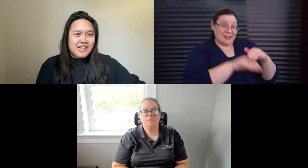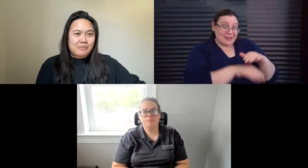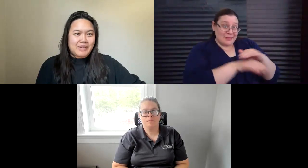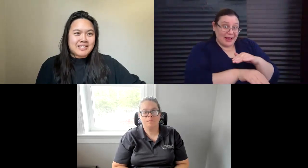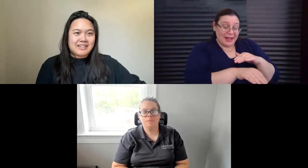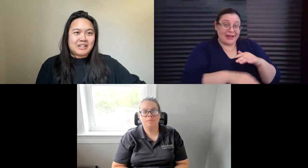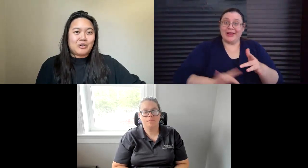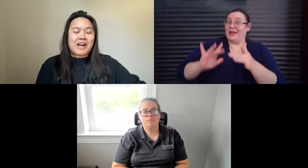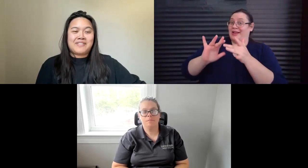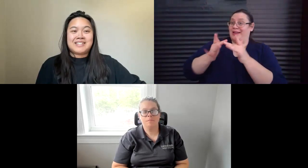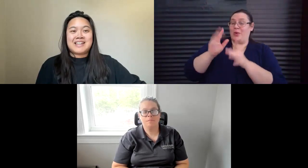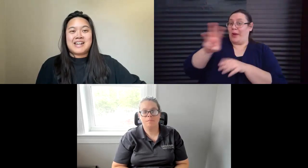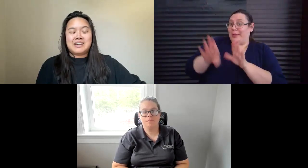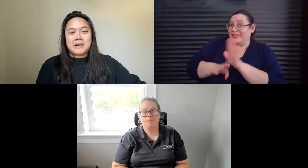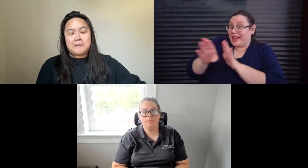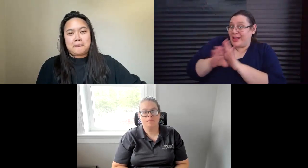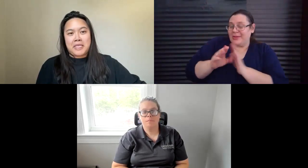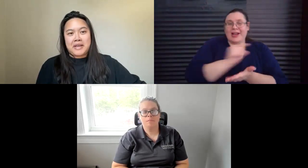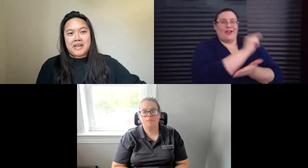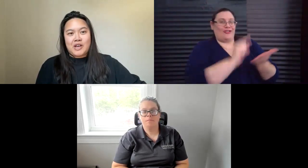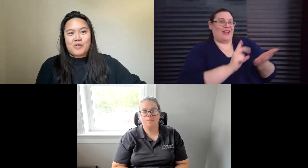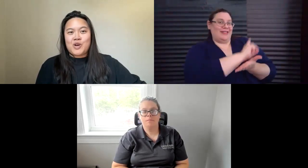web development, and graphic design.